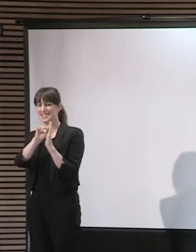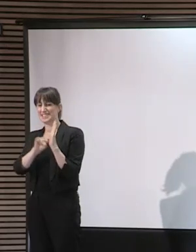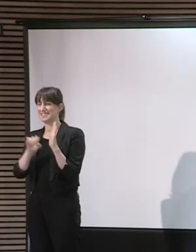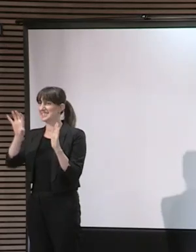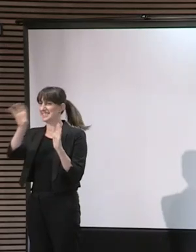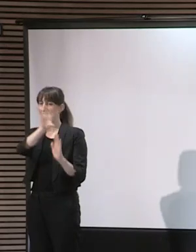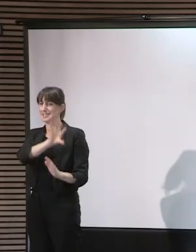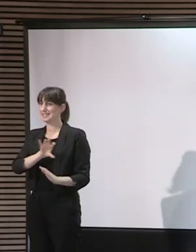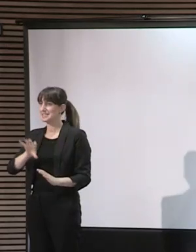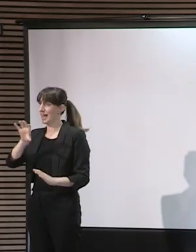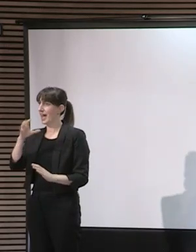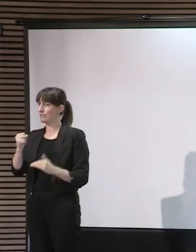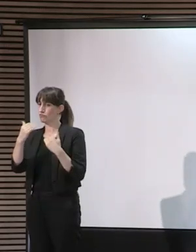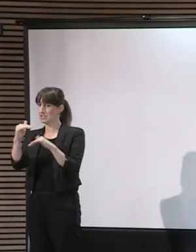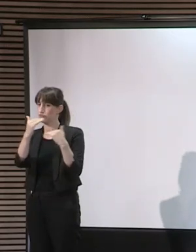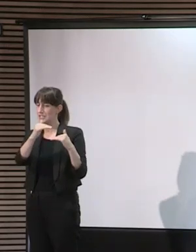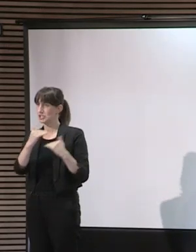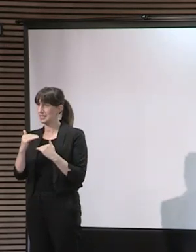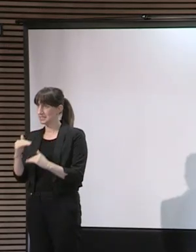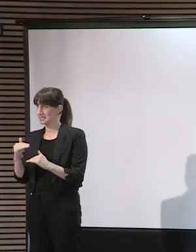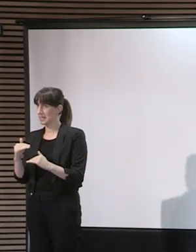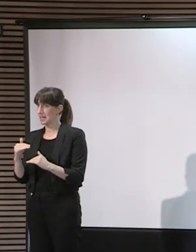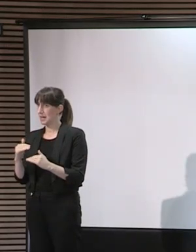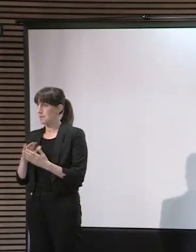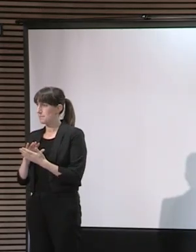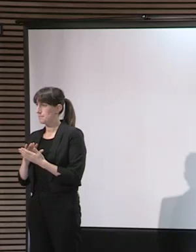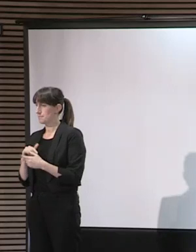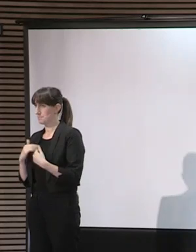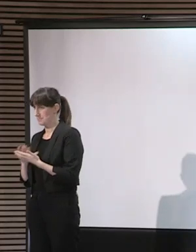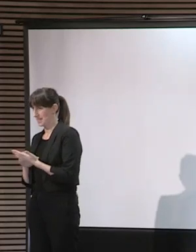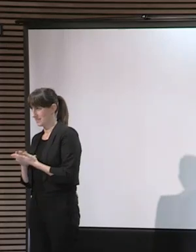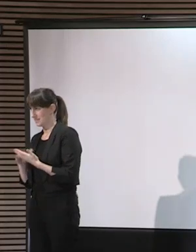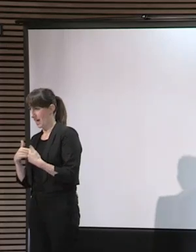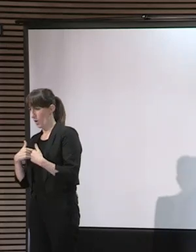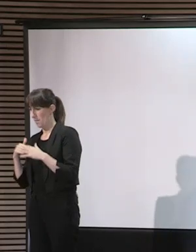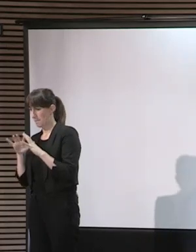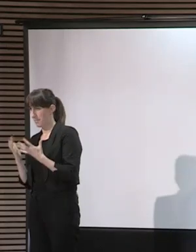border restrictions? No. It's contingent on Australia